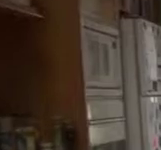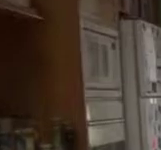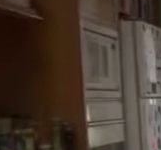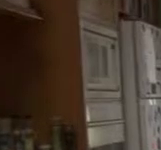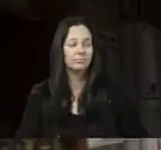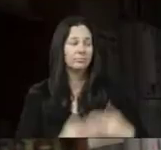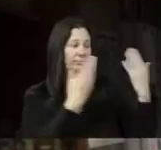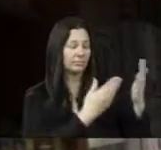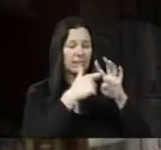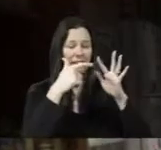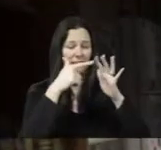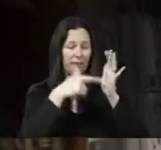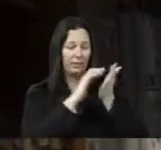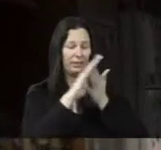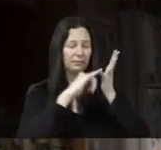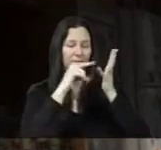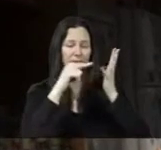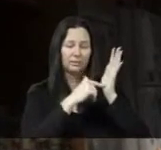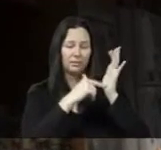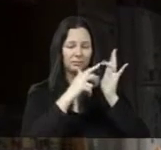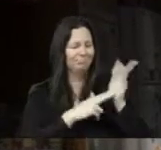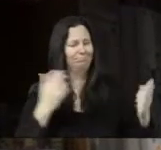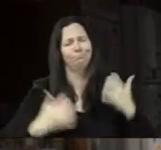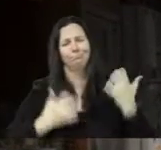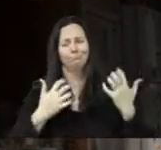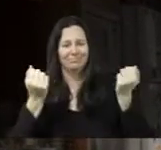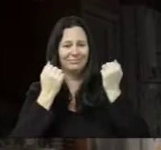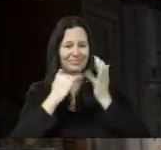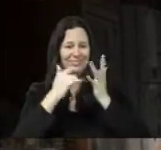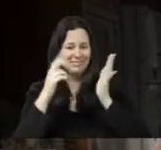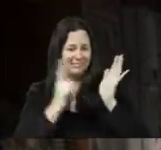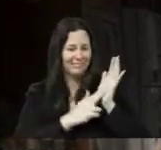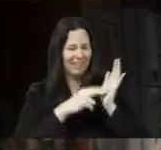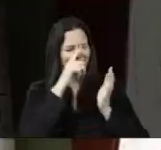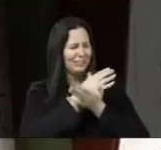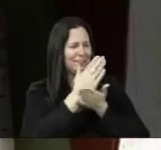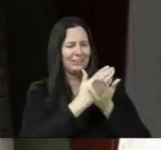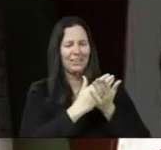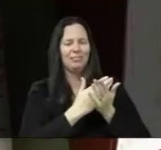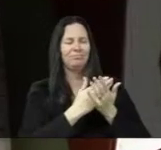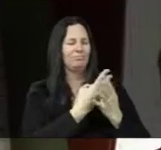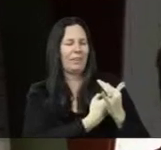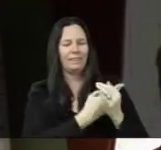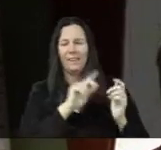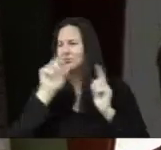Keith Sutton was thrilled to have a son he could share his love of the outdoors with. We used to do a lot of things together.